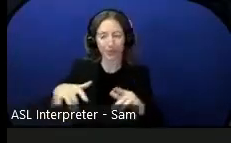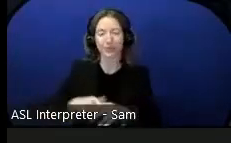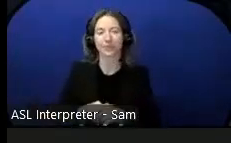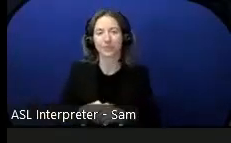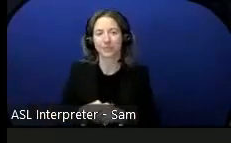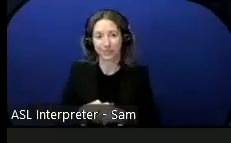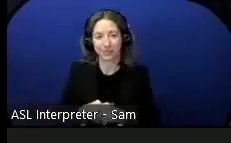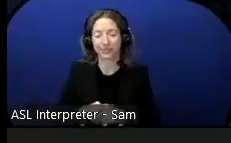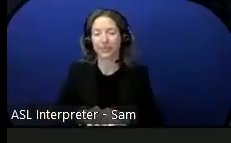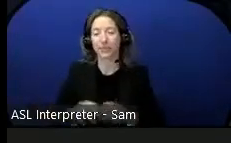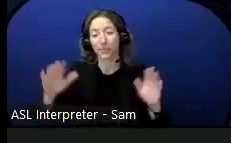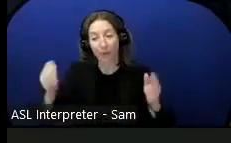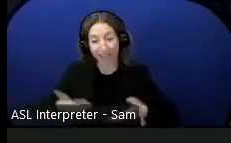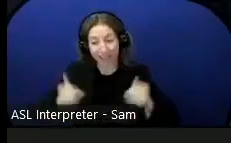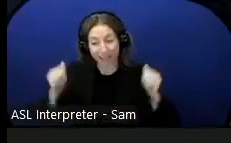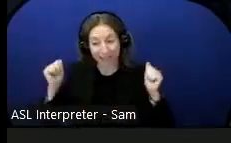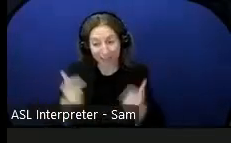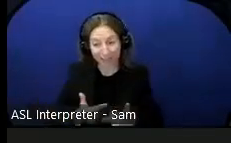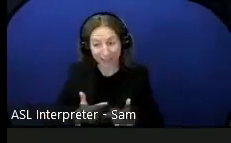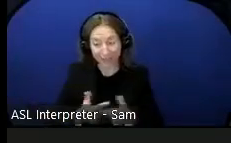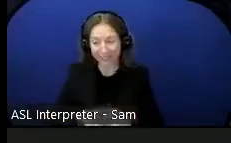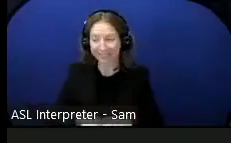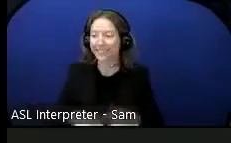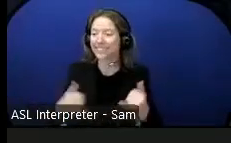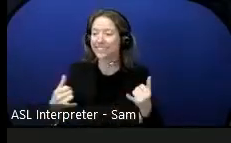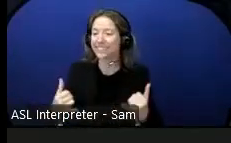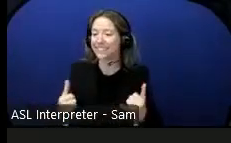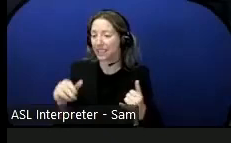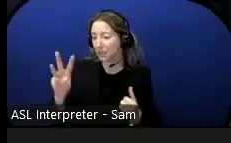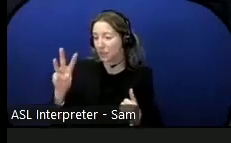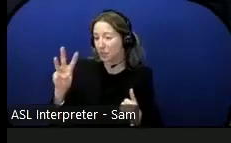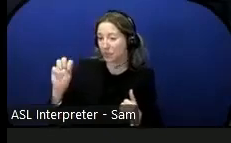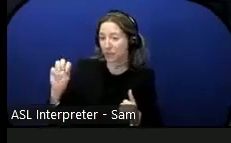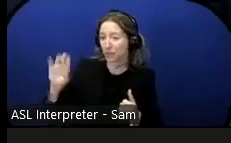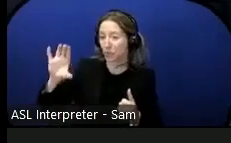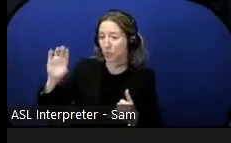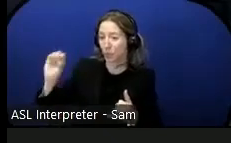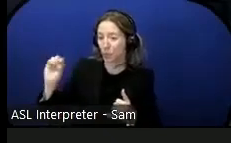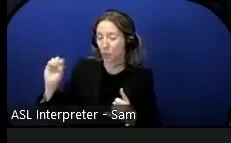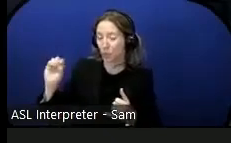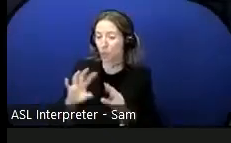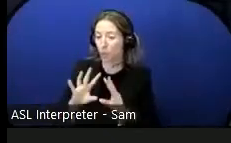Lynn: Welcome, everyone, to today's WeCo Webinar Learning Series on the technical guidance